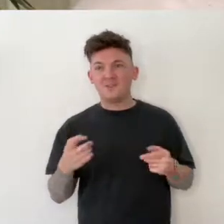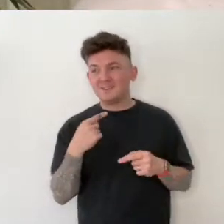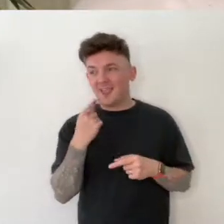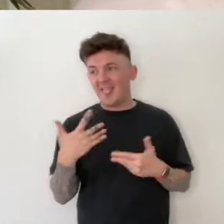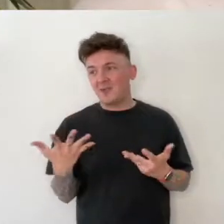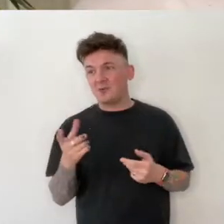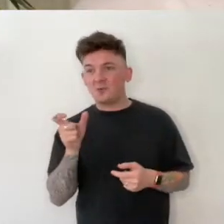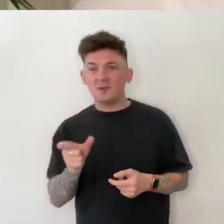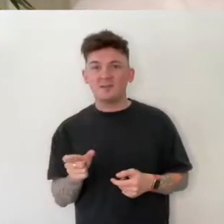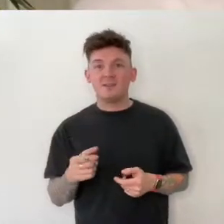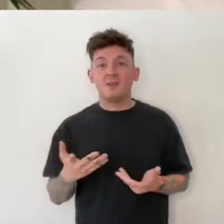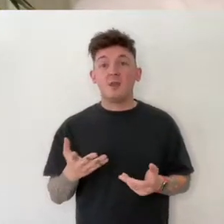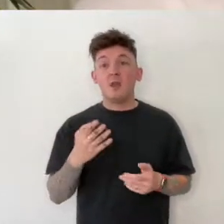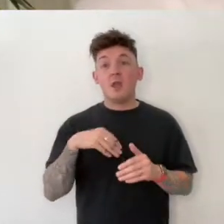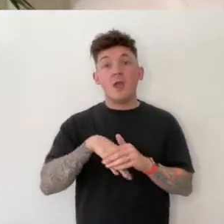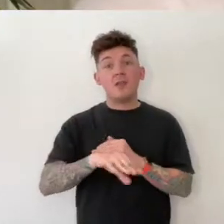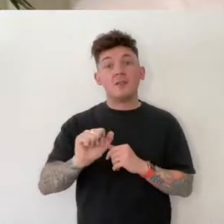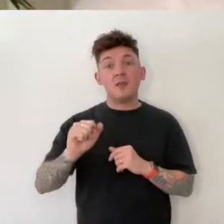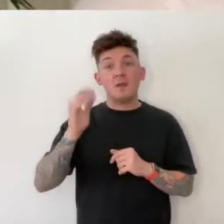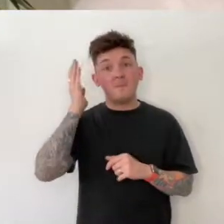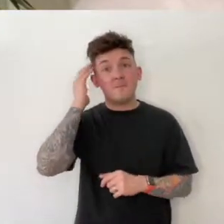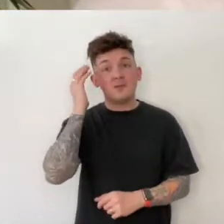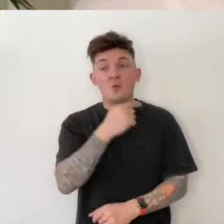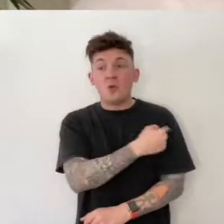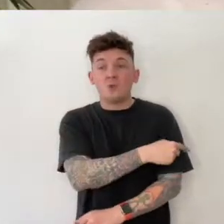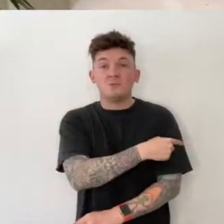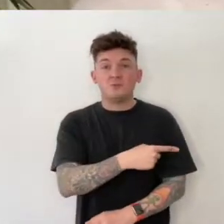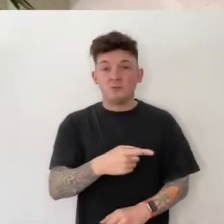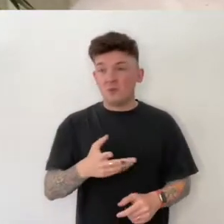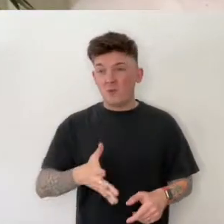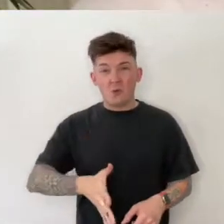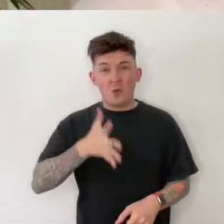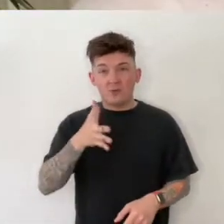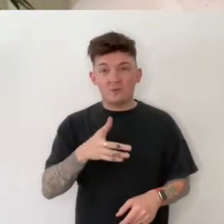when people got in the mental hospital at the time was awful, electric shock therapies